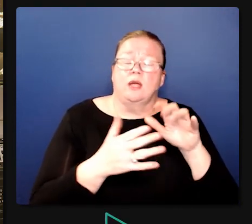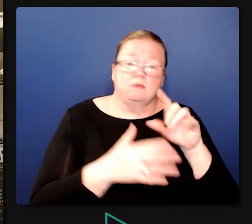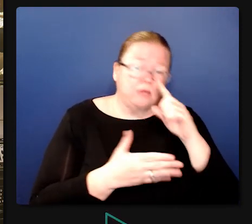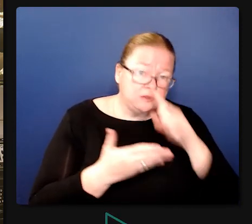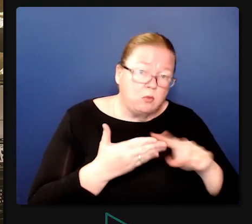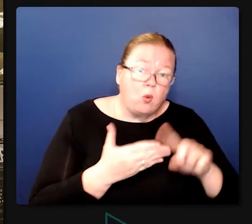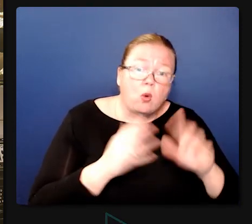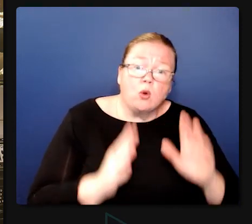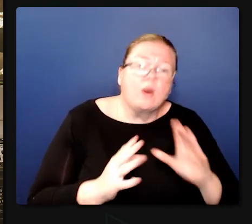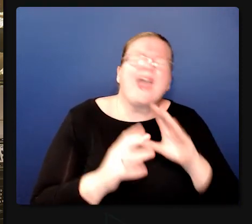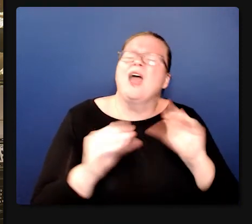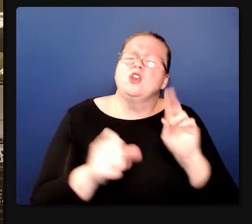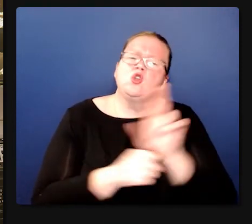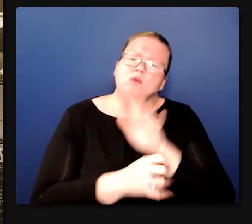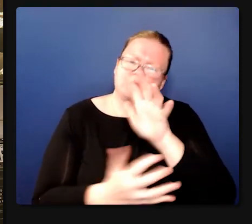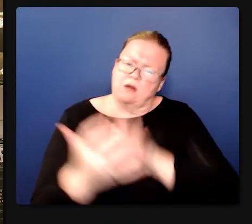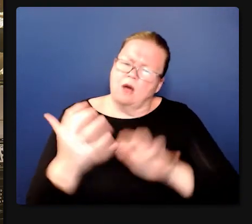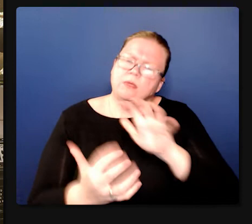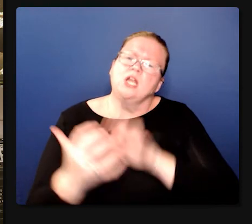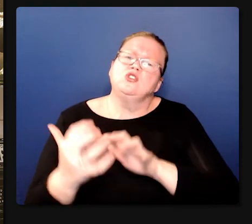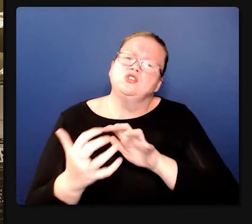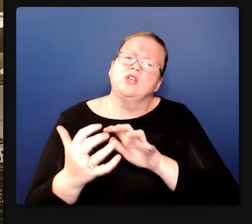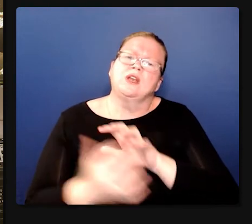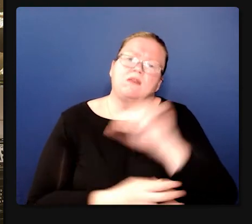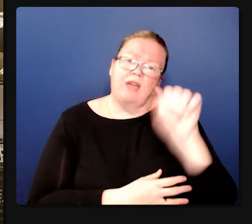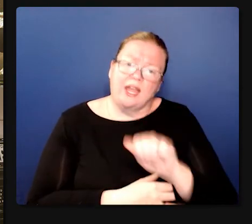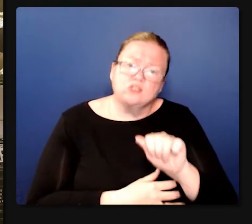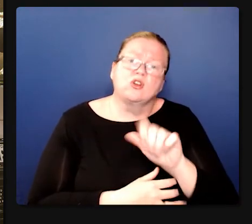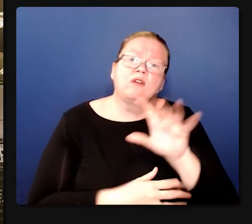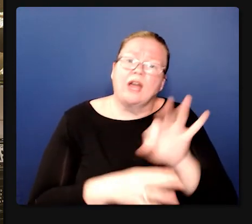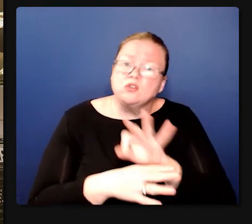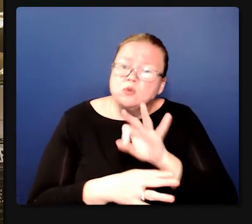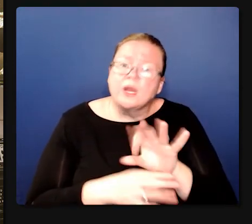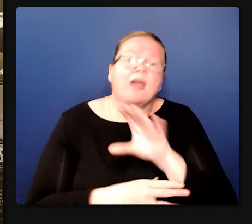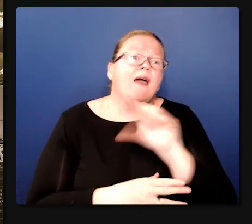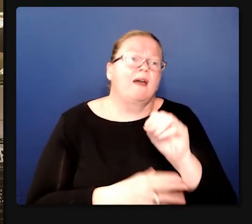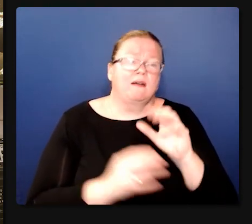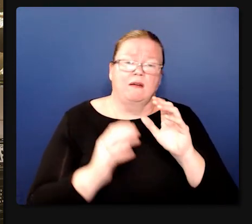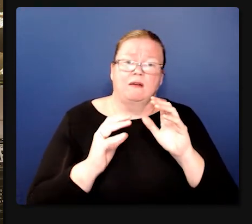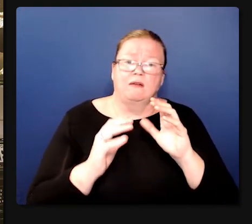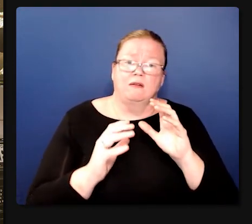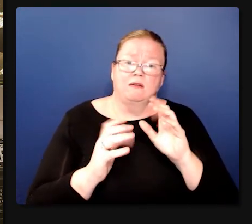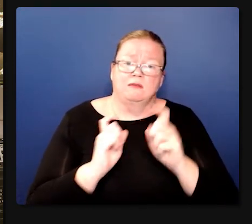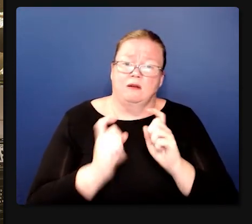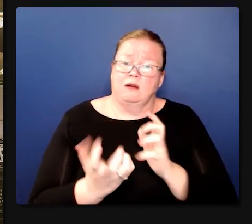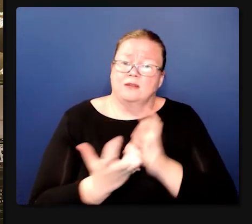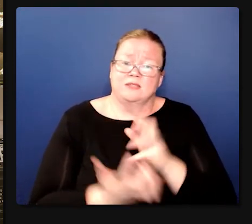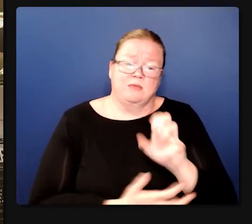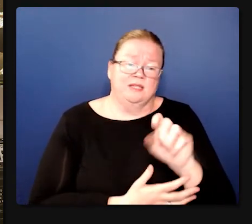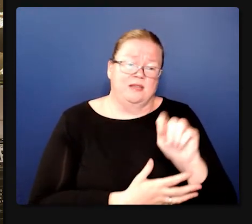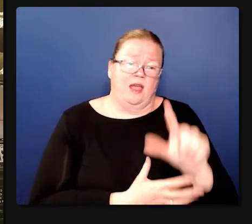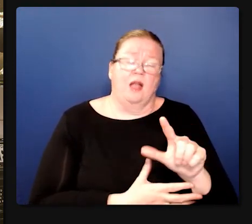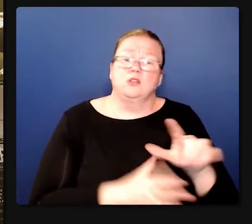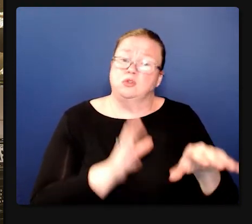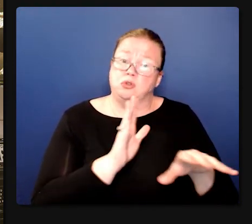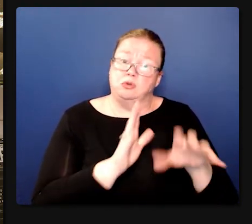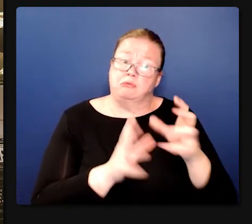And we use a combination of Azure Data Factory and Custom ETL to derive insights from the data.